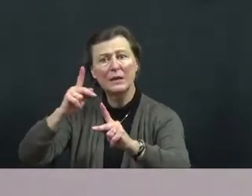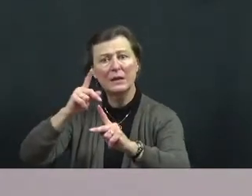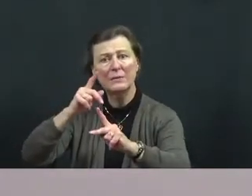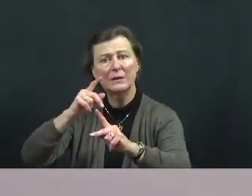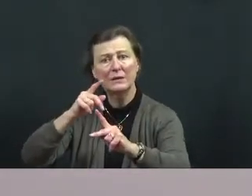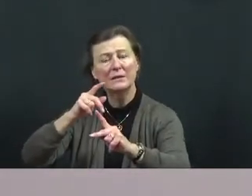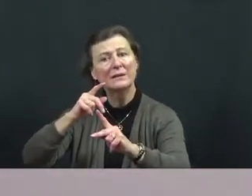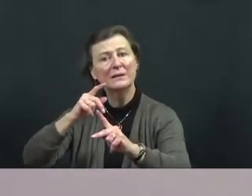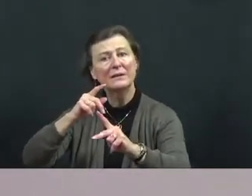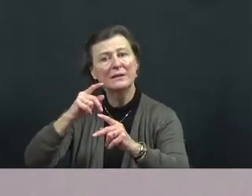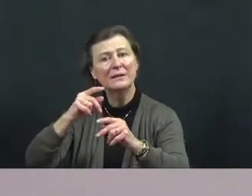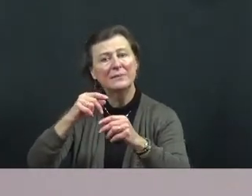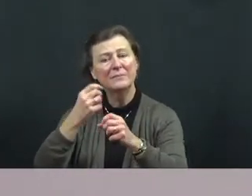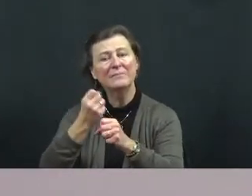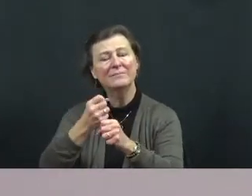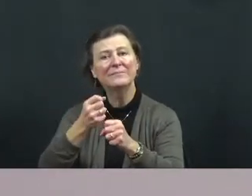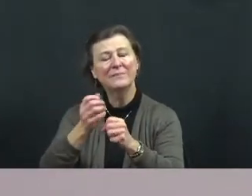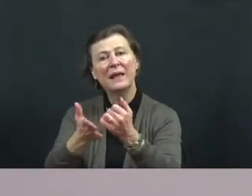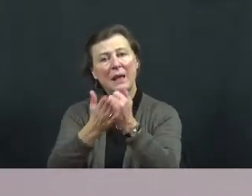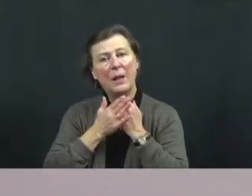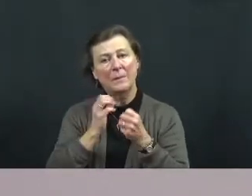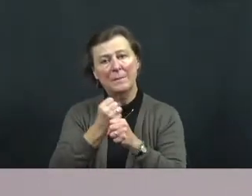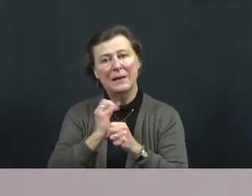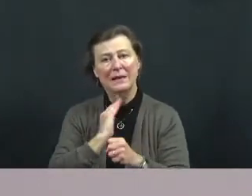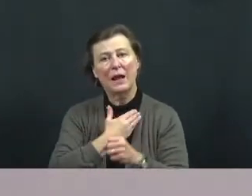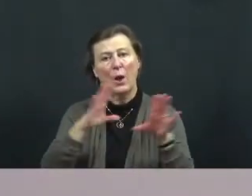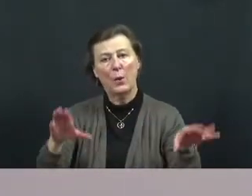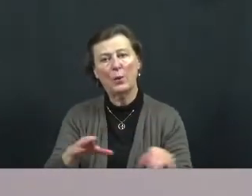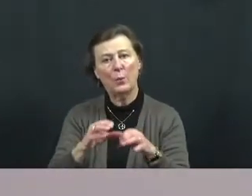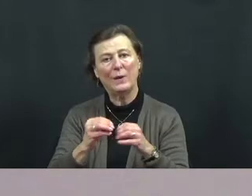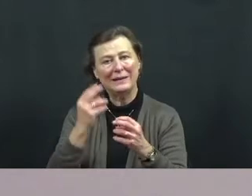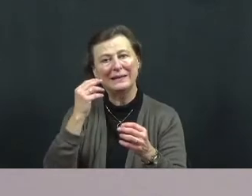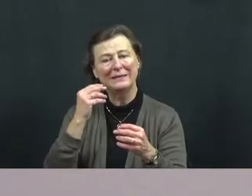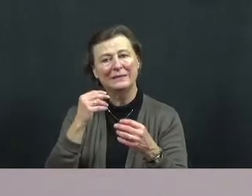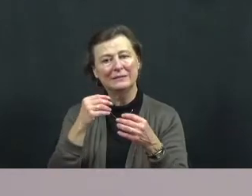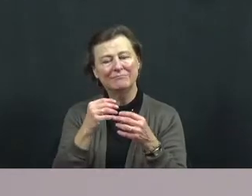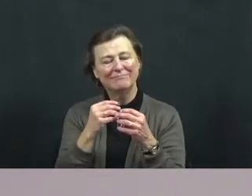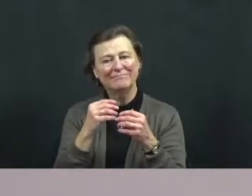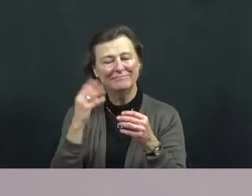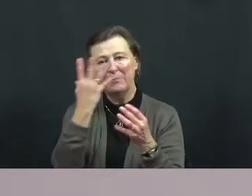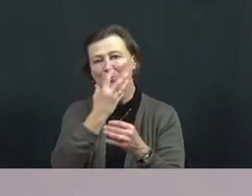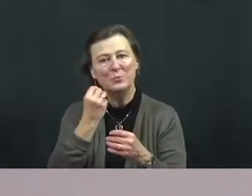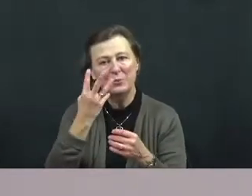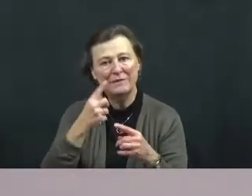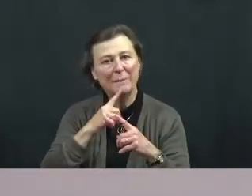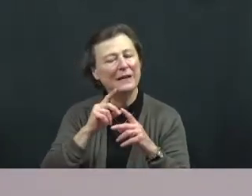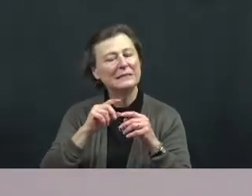our wedding a memorable occasion. But, I felt a special sense of gratitude to Ed for coming.